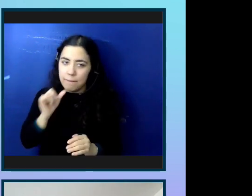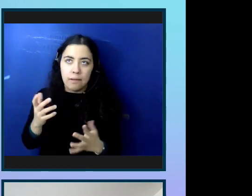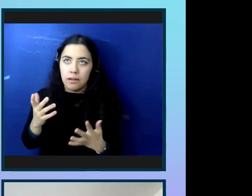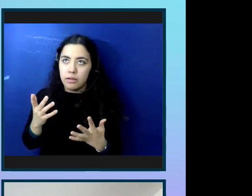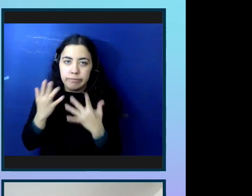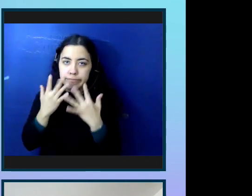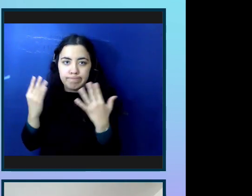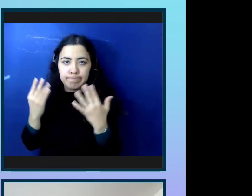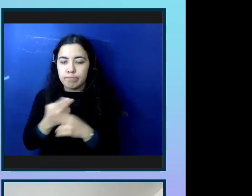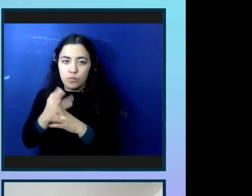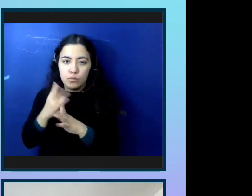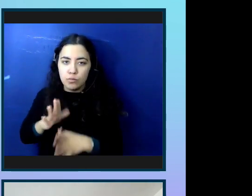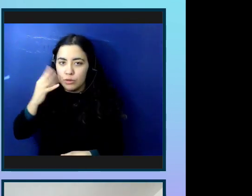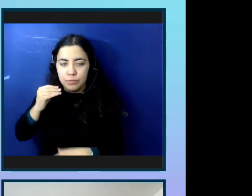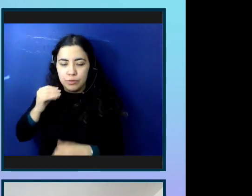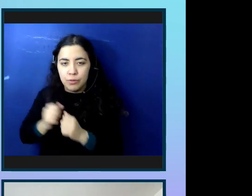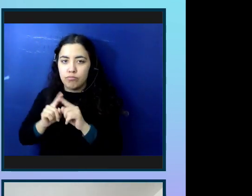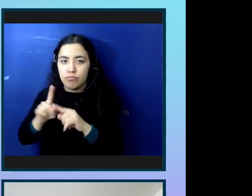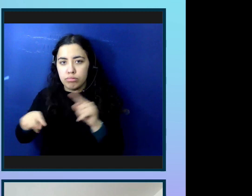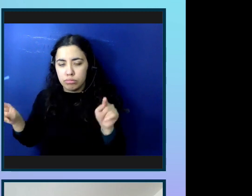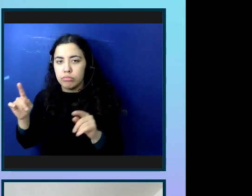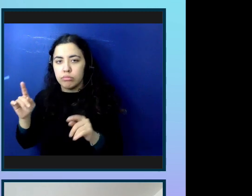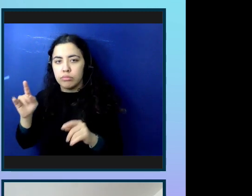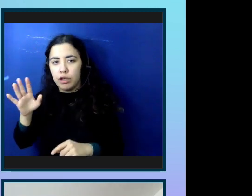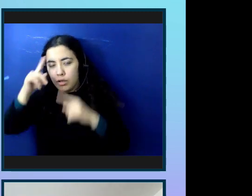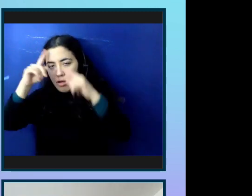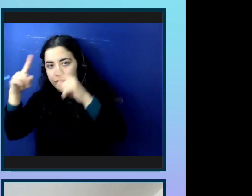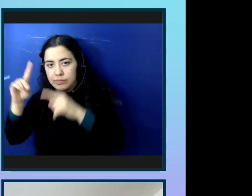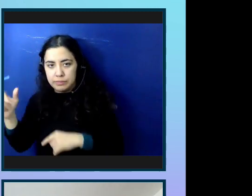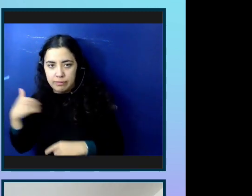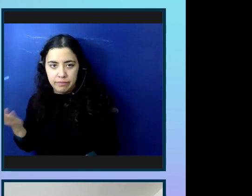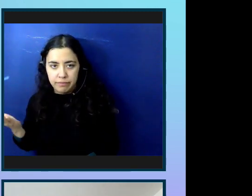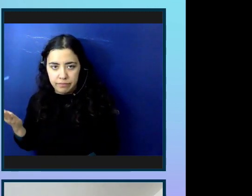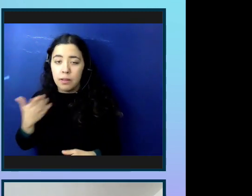for folks with different kinds of cognitive disabilities. A better experience might be for example,